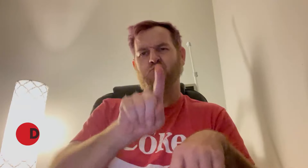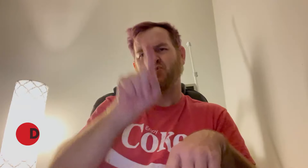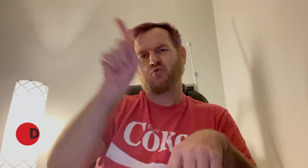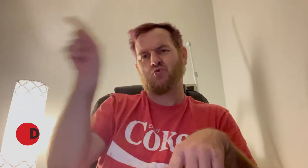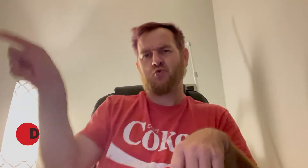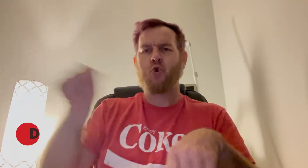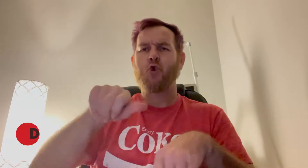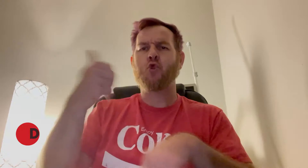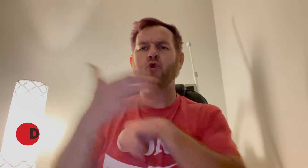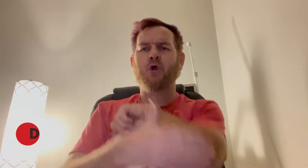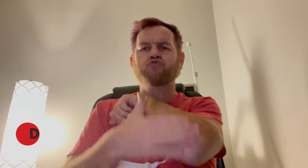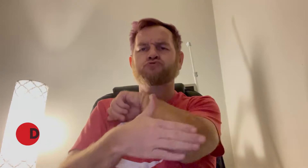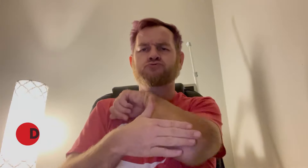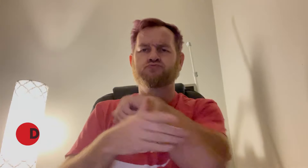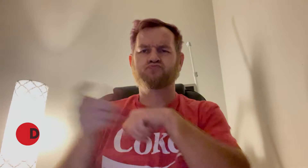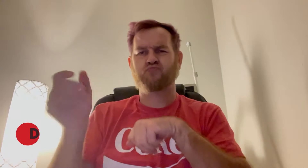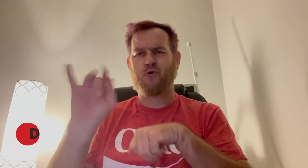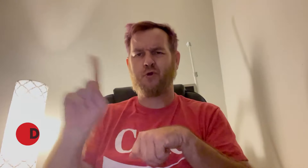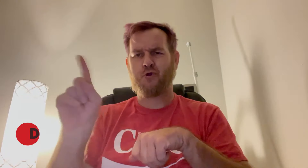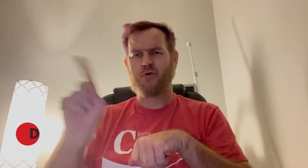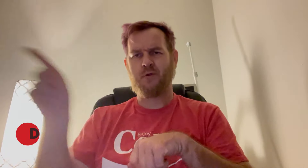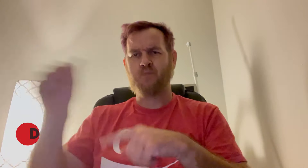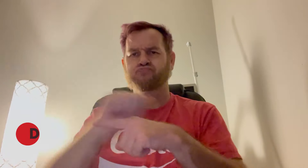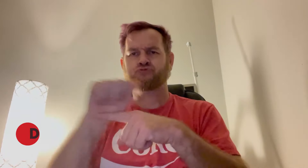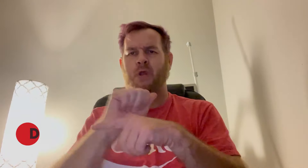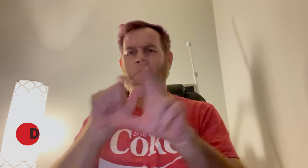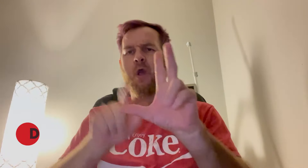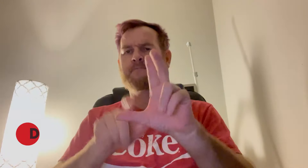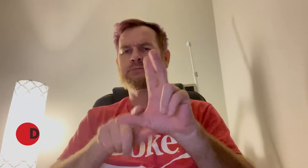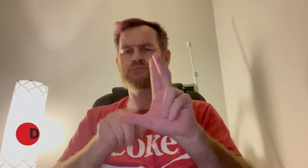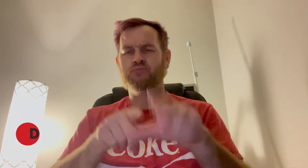you need to go to a country that practises communism.